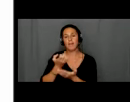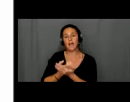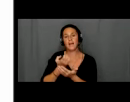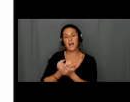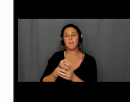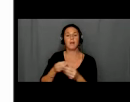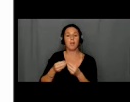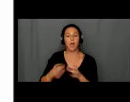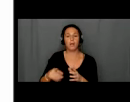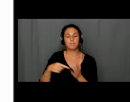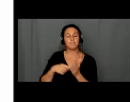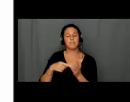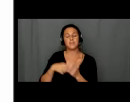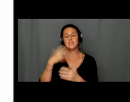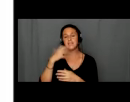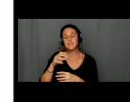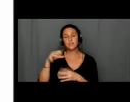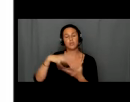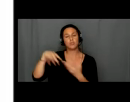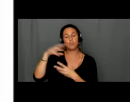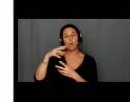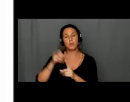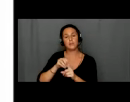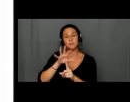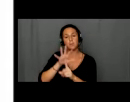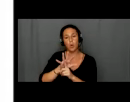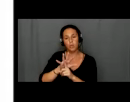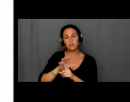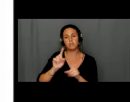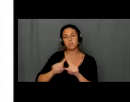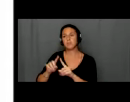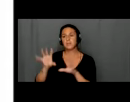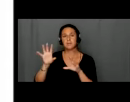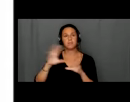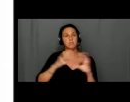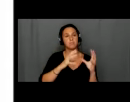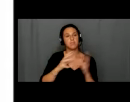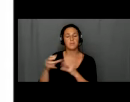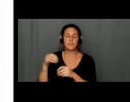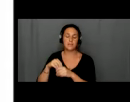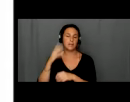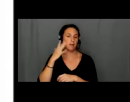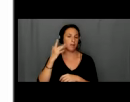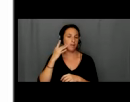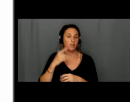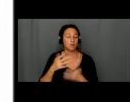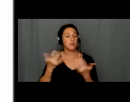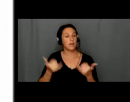smoke exposure of various sectors within California. And with that that concludes our presentation.